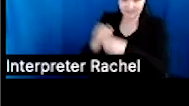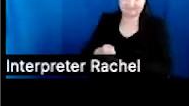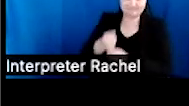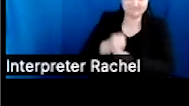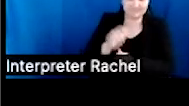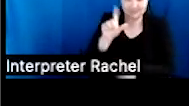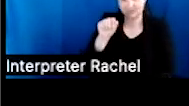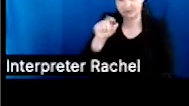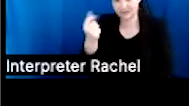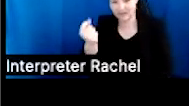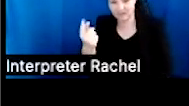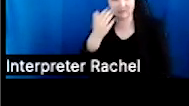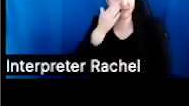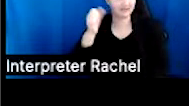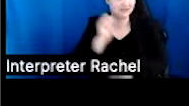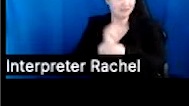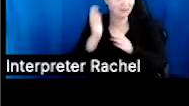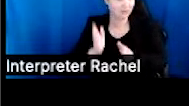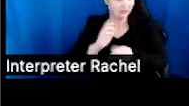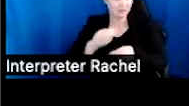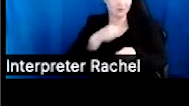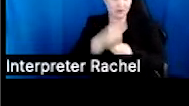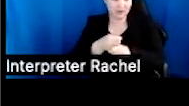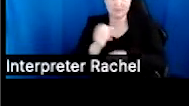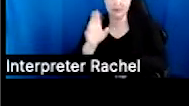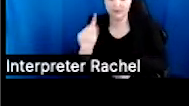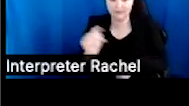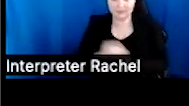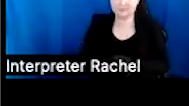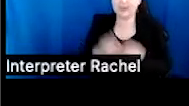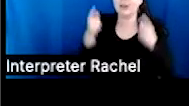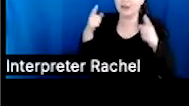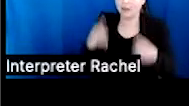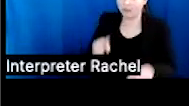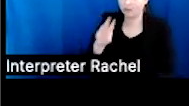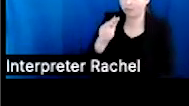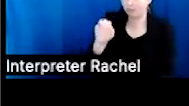employer. As a result of their strike, MoMA staff won a contract with substantial pay increases